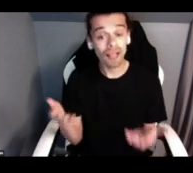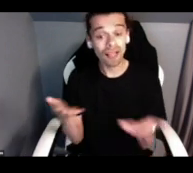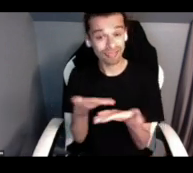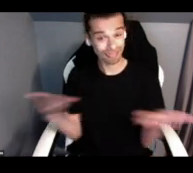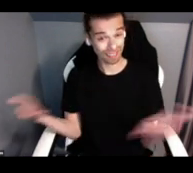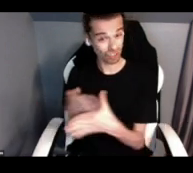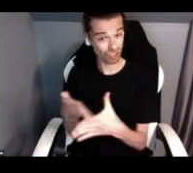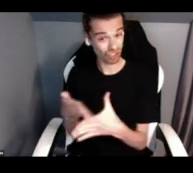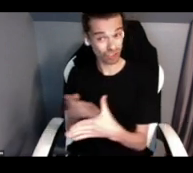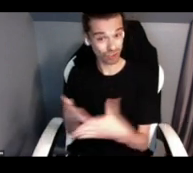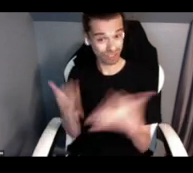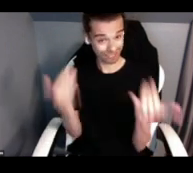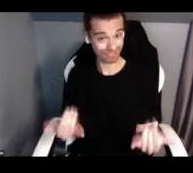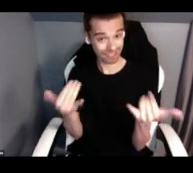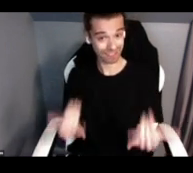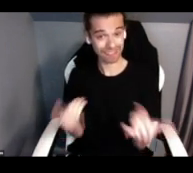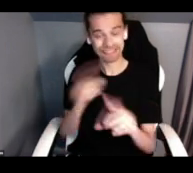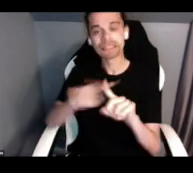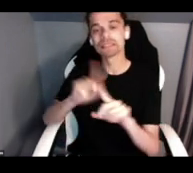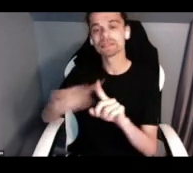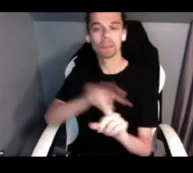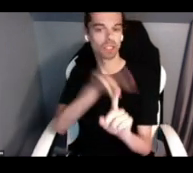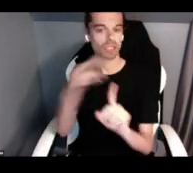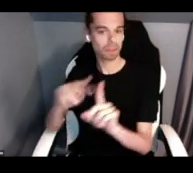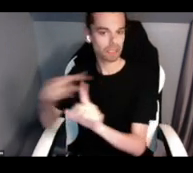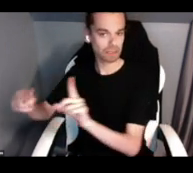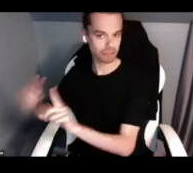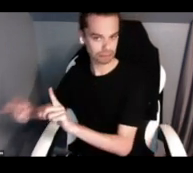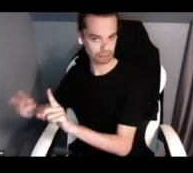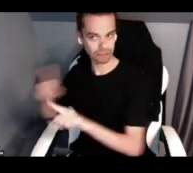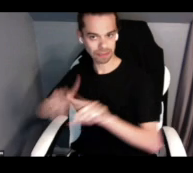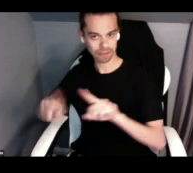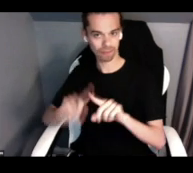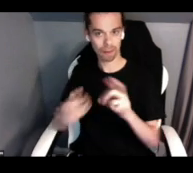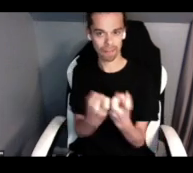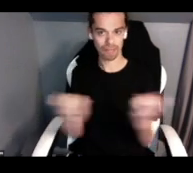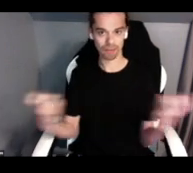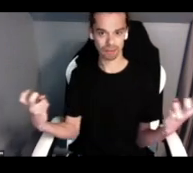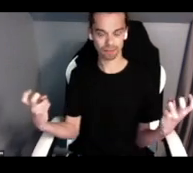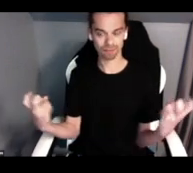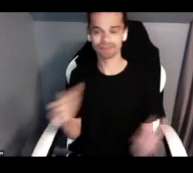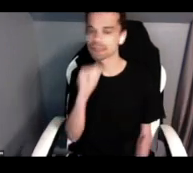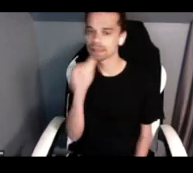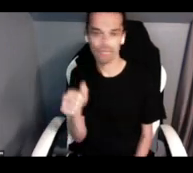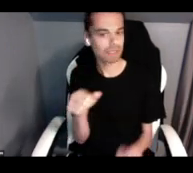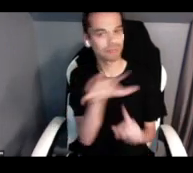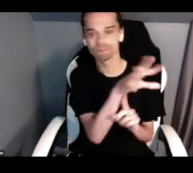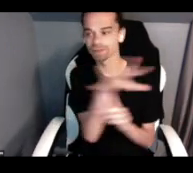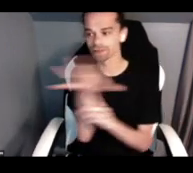our distinguished panelists and do not reflect the opinions of our funders.